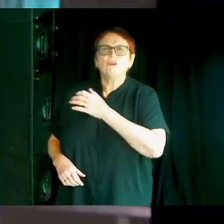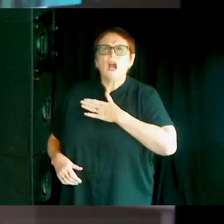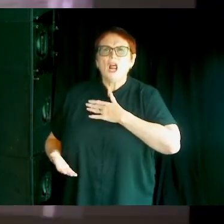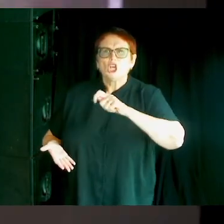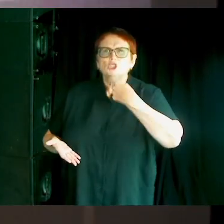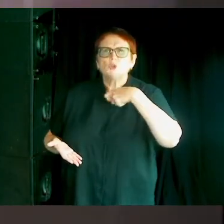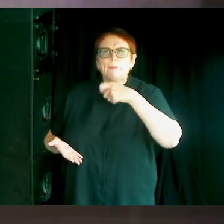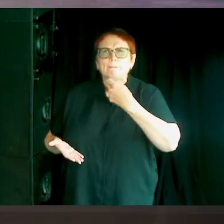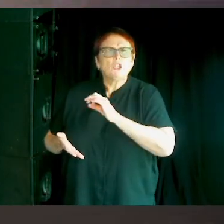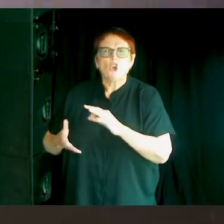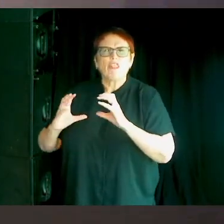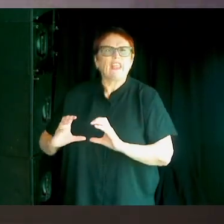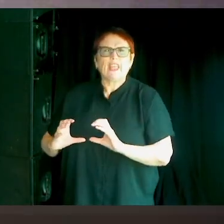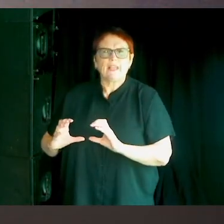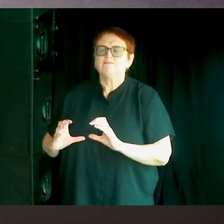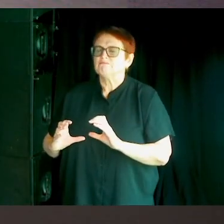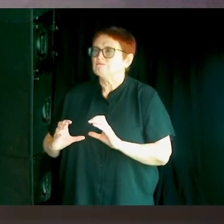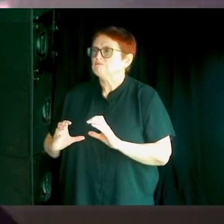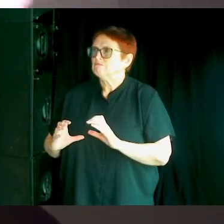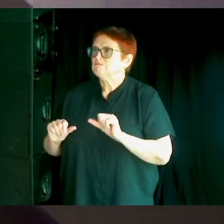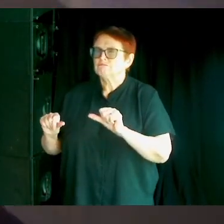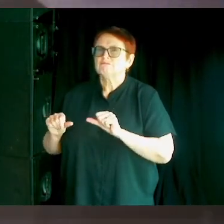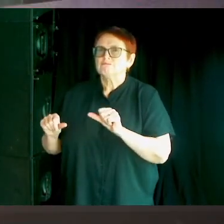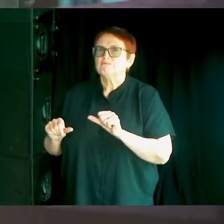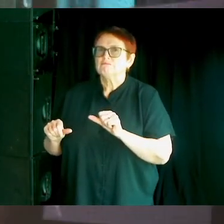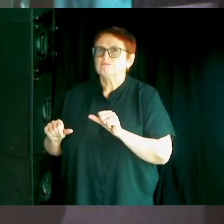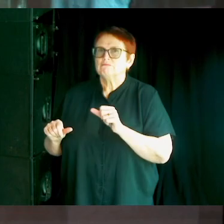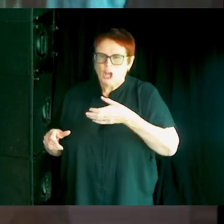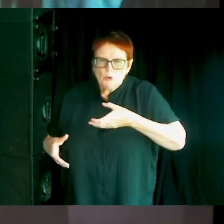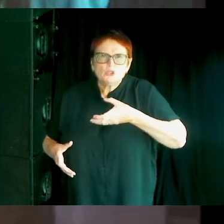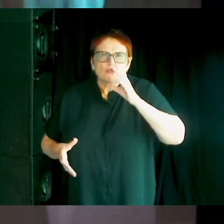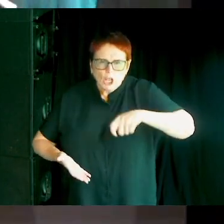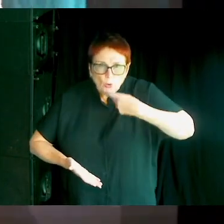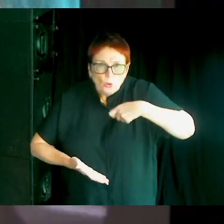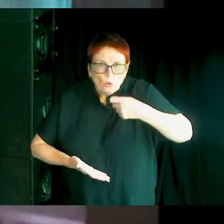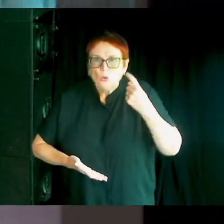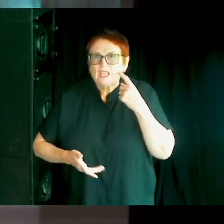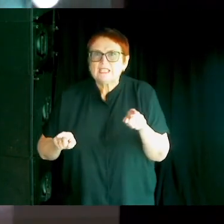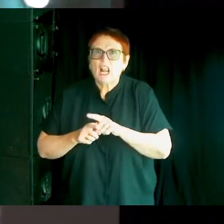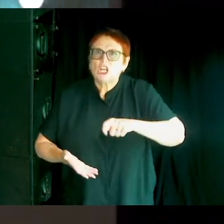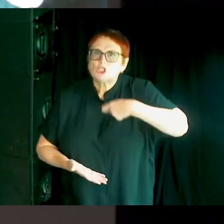like soupy yeah so I can spoon it okay I'll drink it as like a soup so put a bit of coconut milk